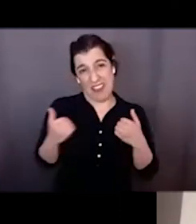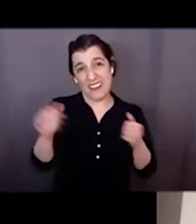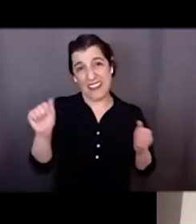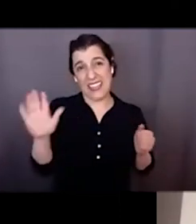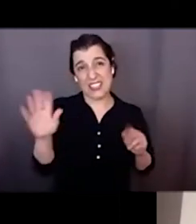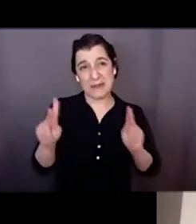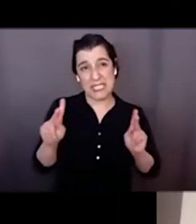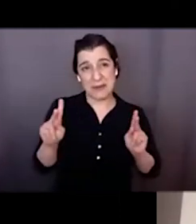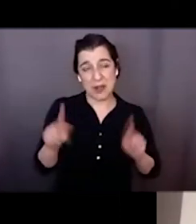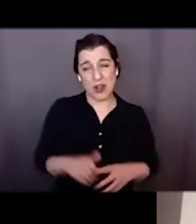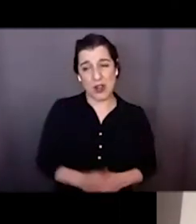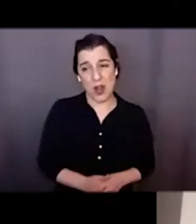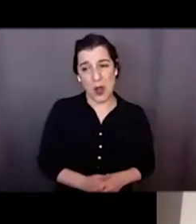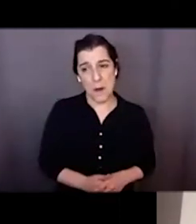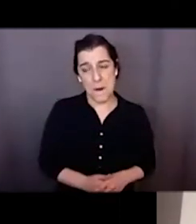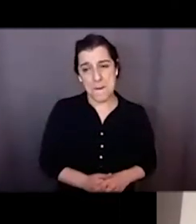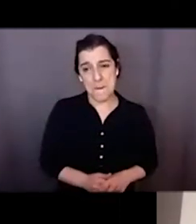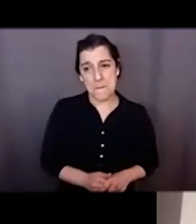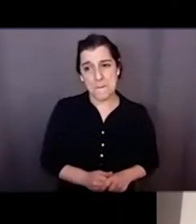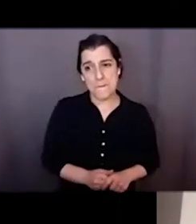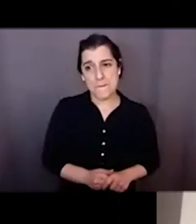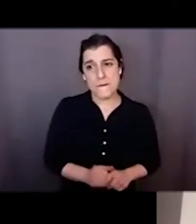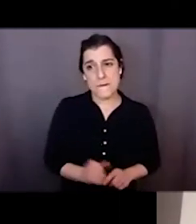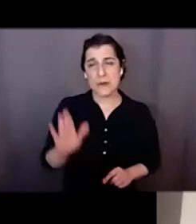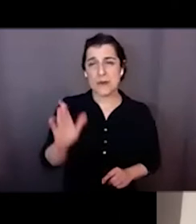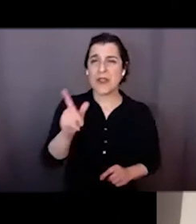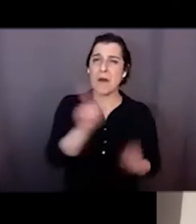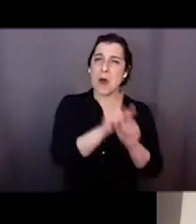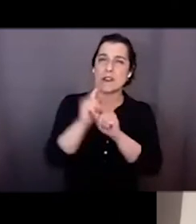And I am also experiencing in different ways because,